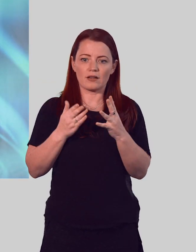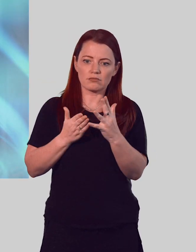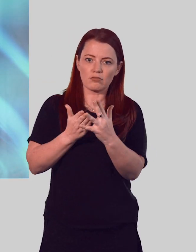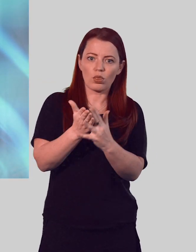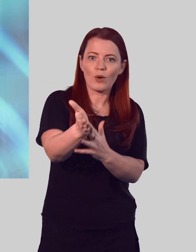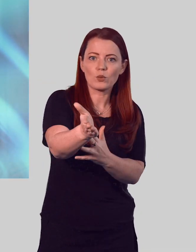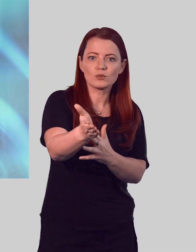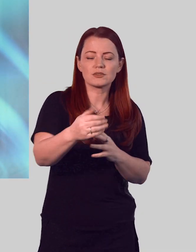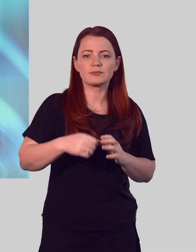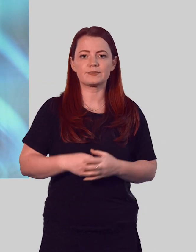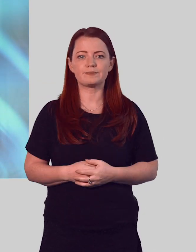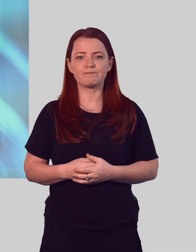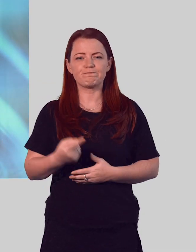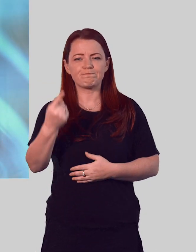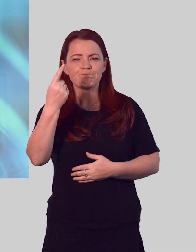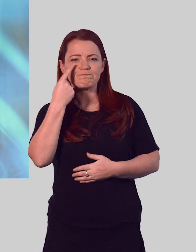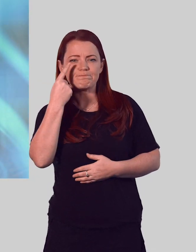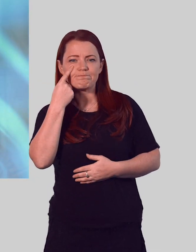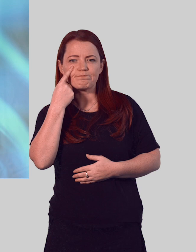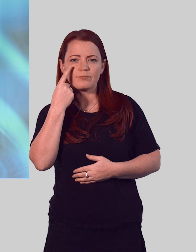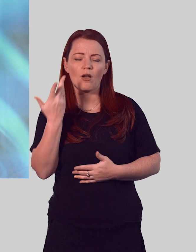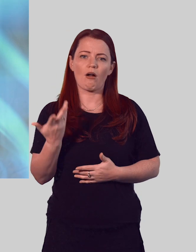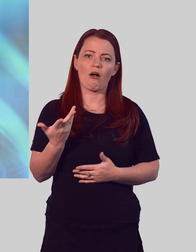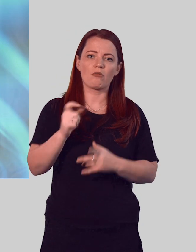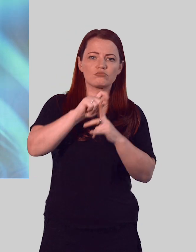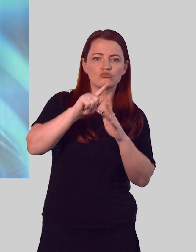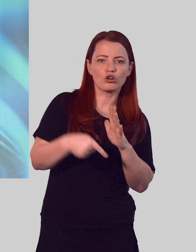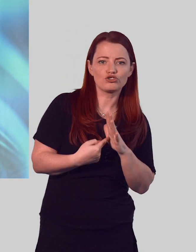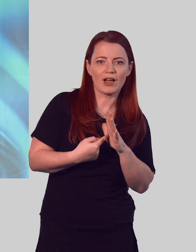Let's have a look at our case study project that accompanies this video,